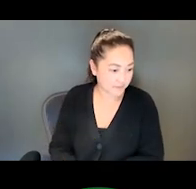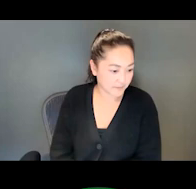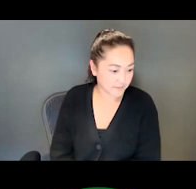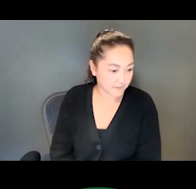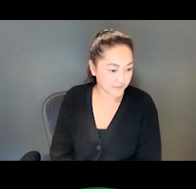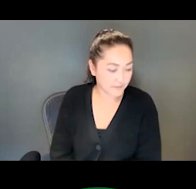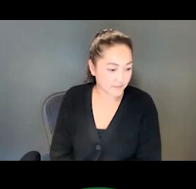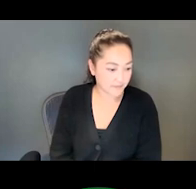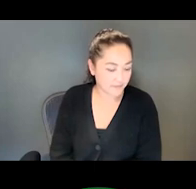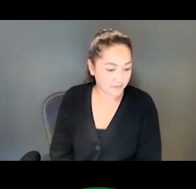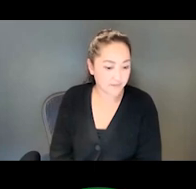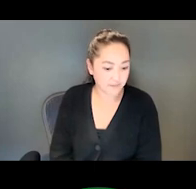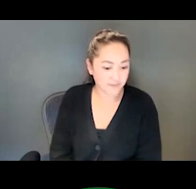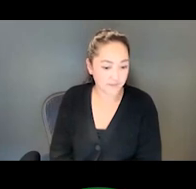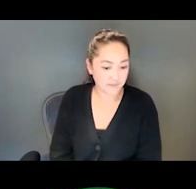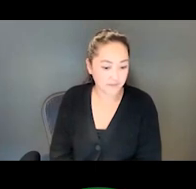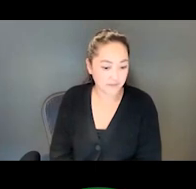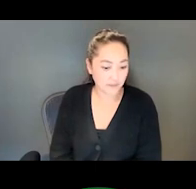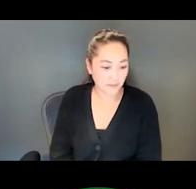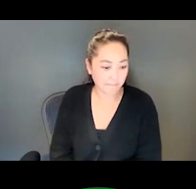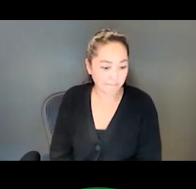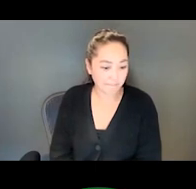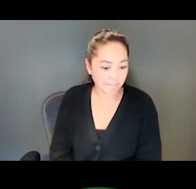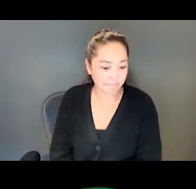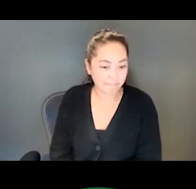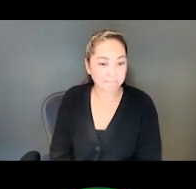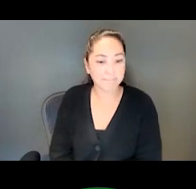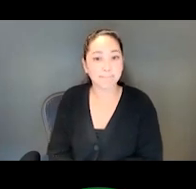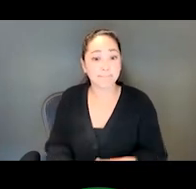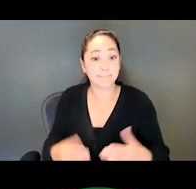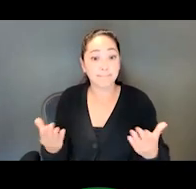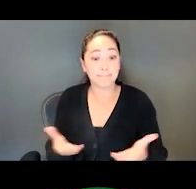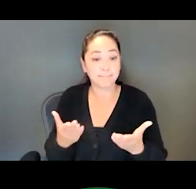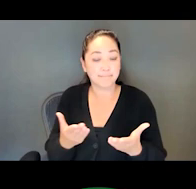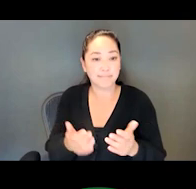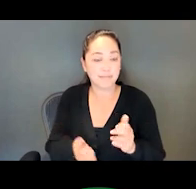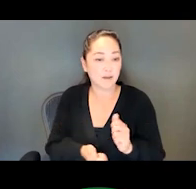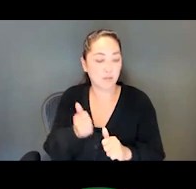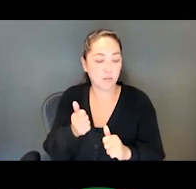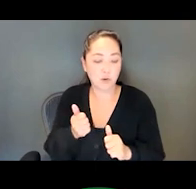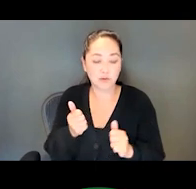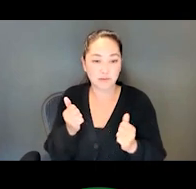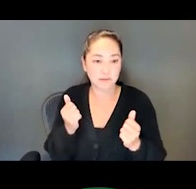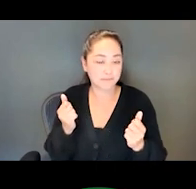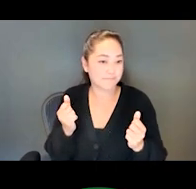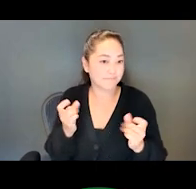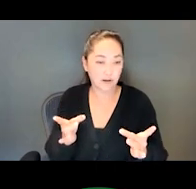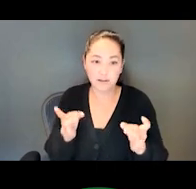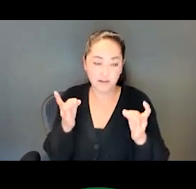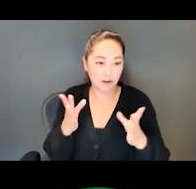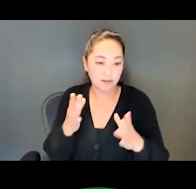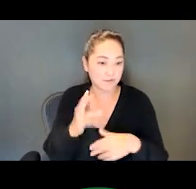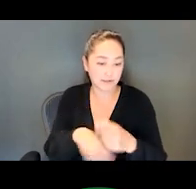The wildfires happening in Canada are the third worst fire in the world history. After